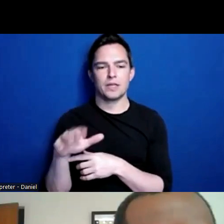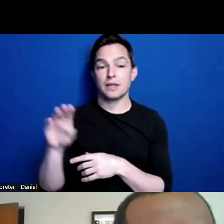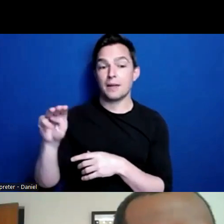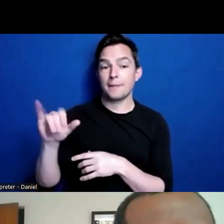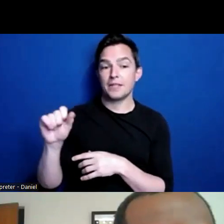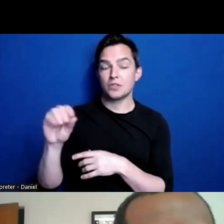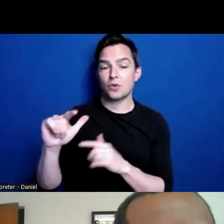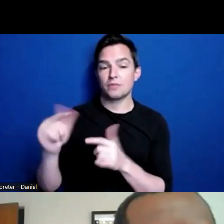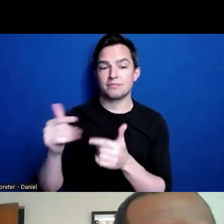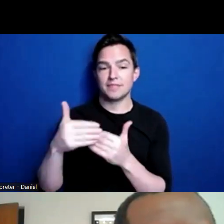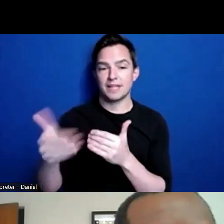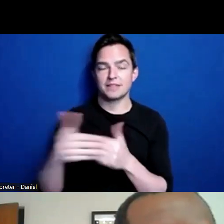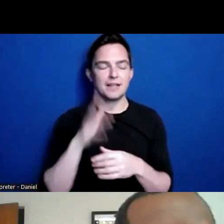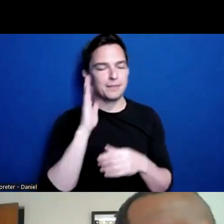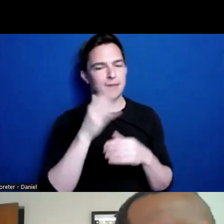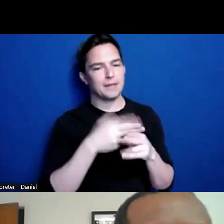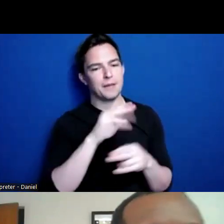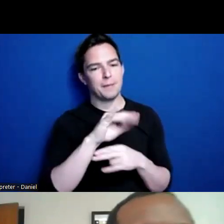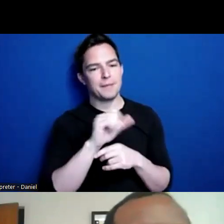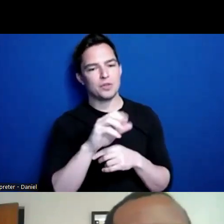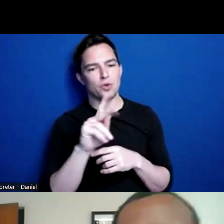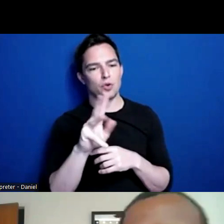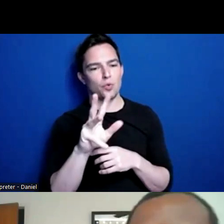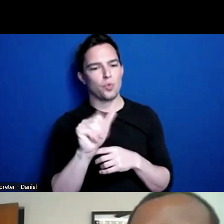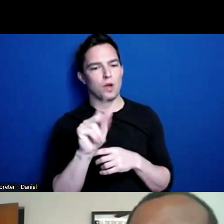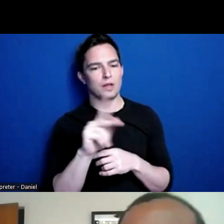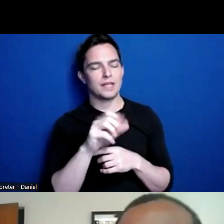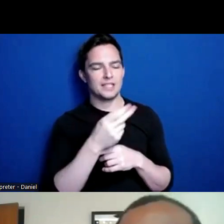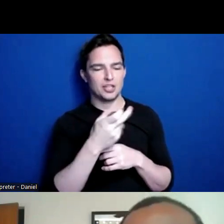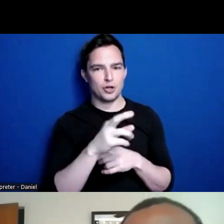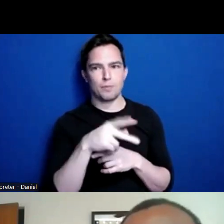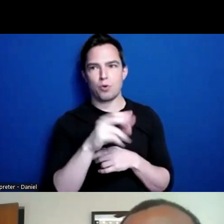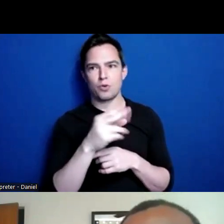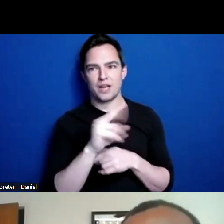(Miso Kwak) Hi, everyone. My name is Miso Kwak. I use she/her pronouns. Thank you so much for